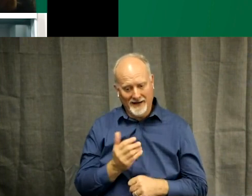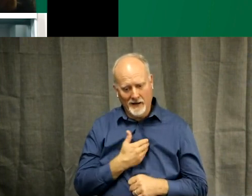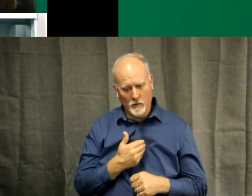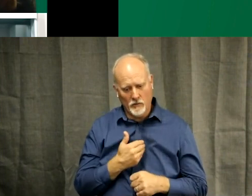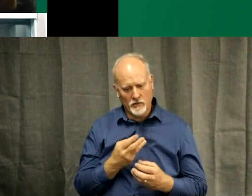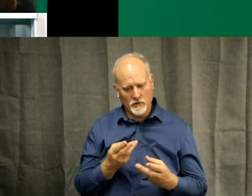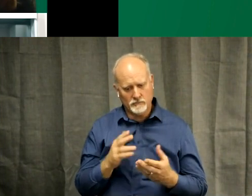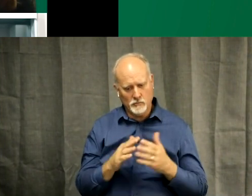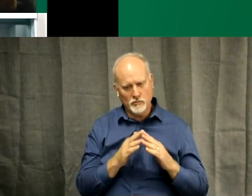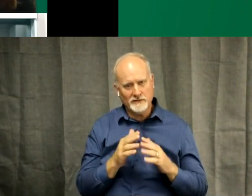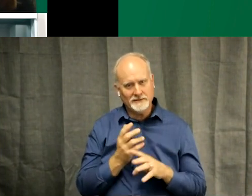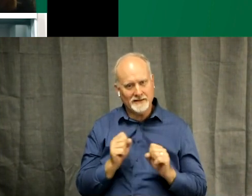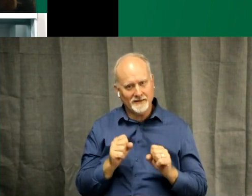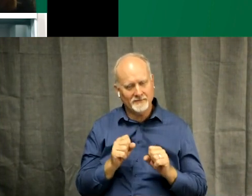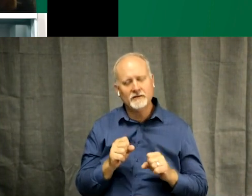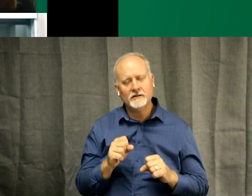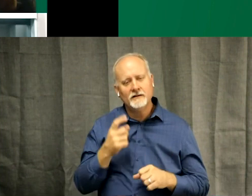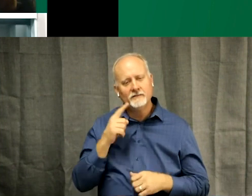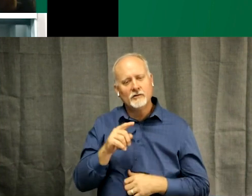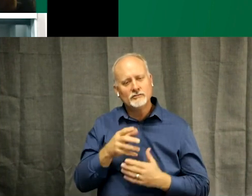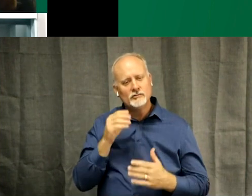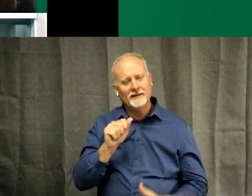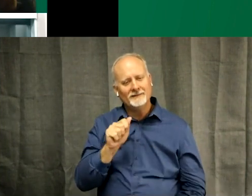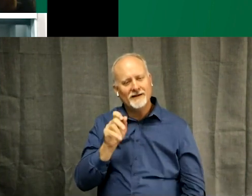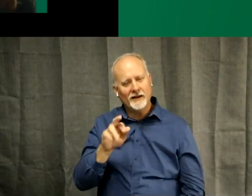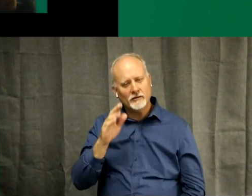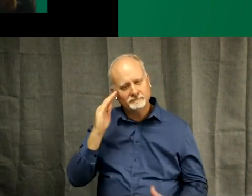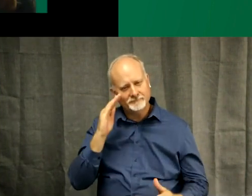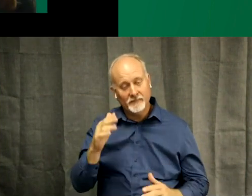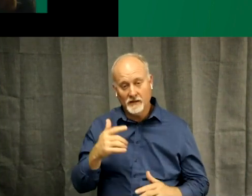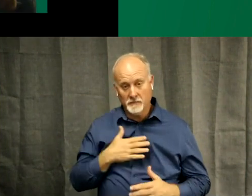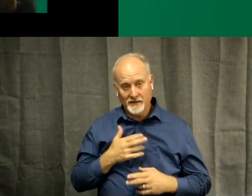on behalf of the division of student affairs good evening if we haven't met my name is jon jones and